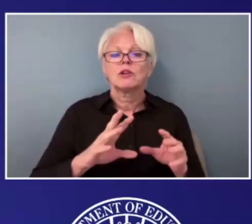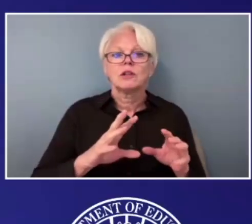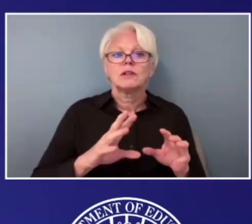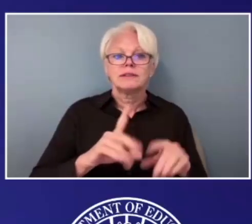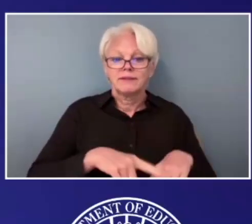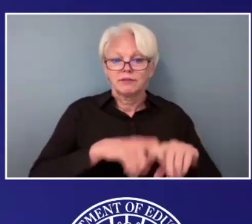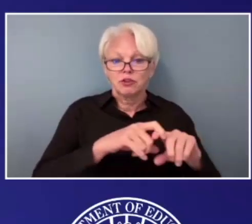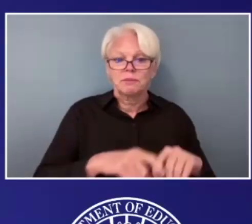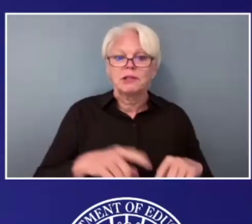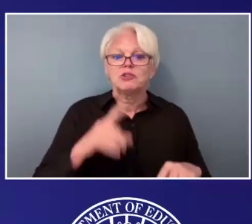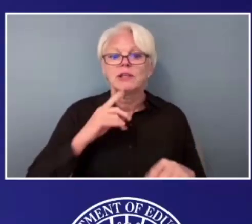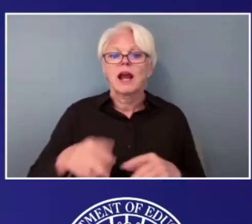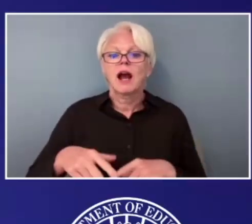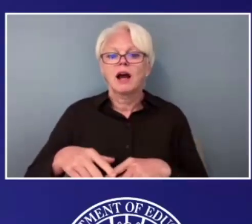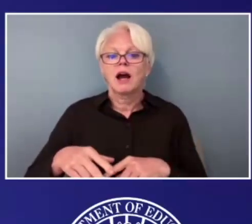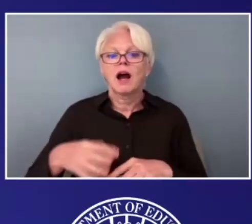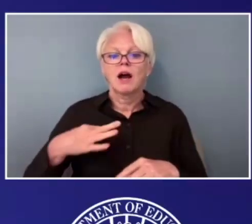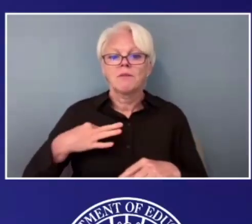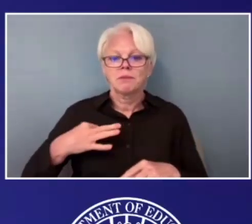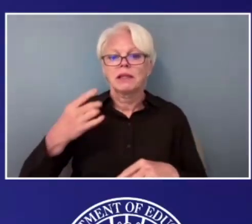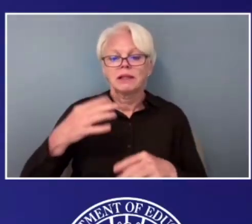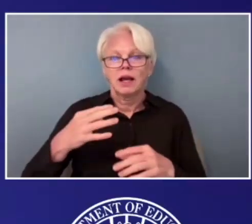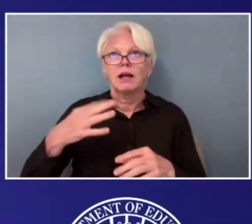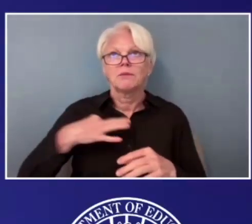so that would not be applicable toward the